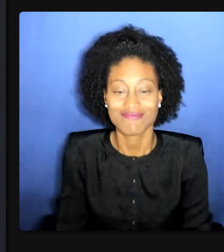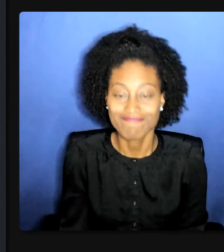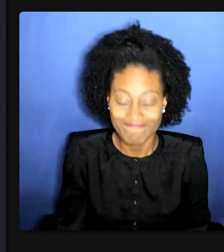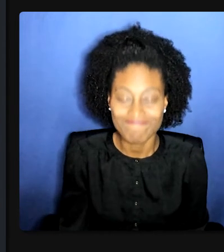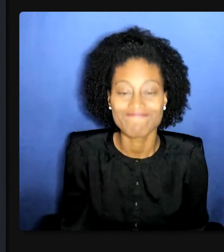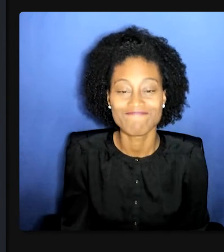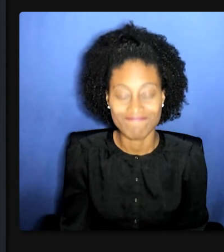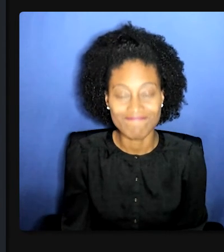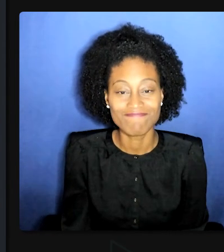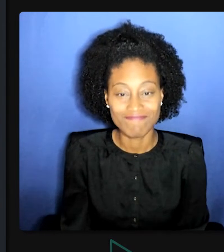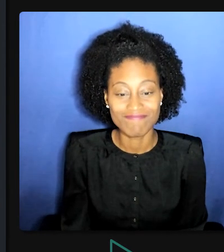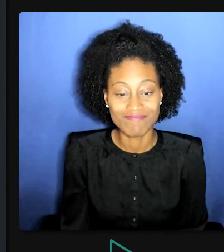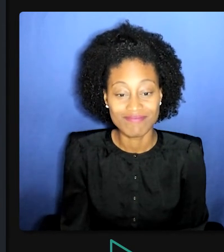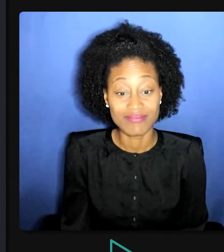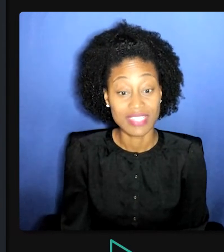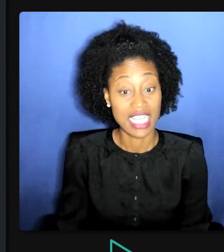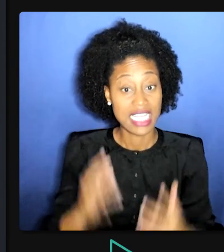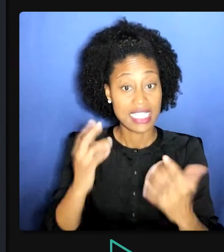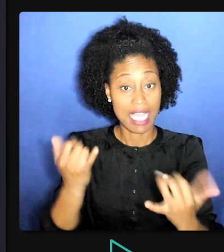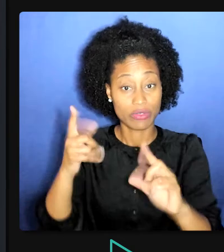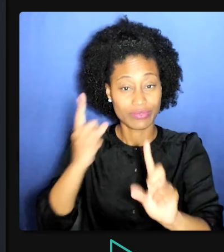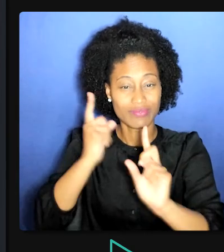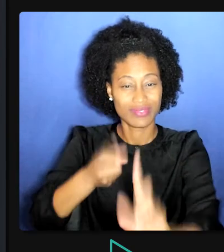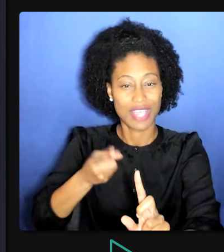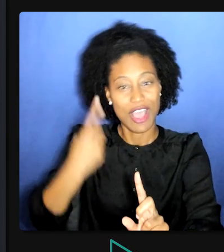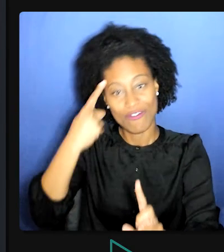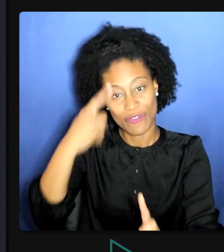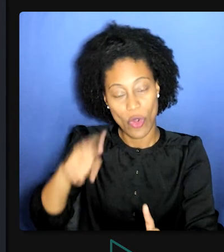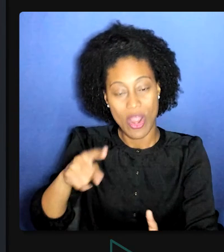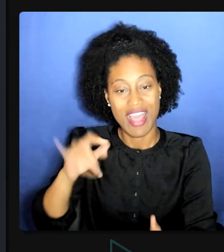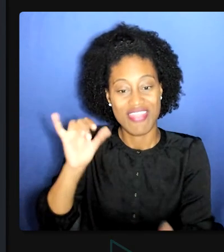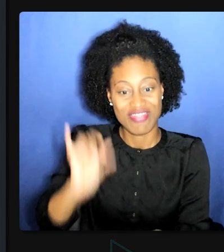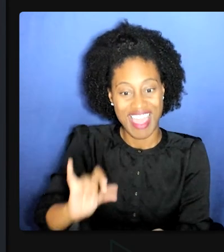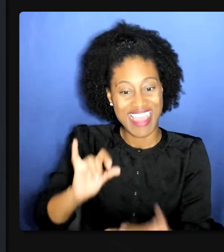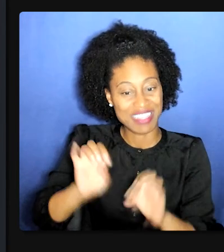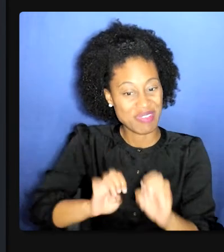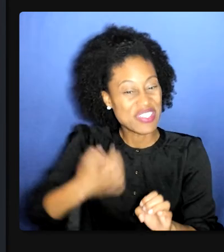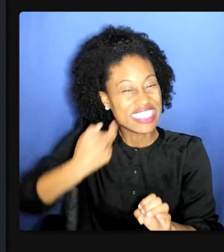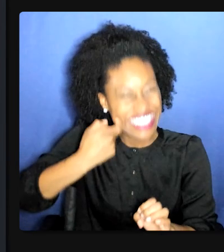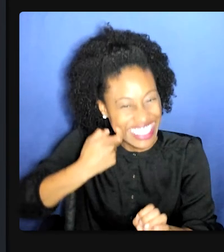So this is getting targeted for that particular experiment we just looked into.